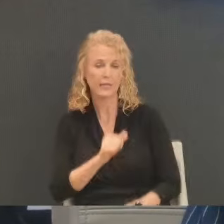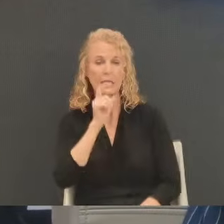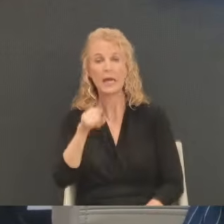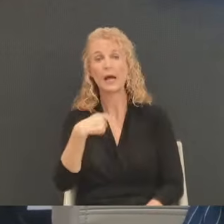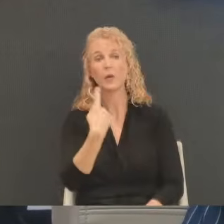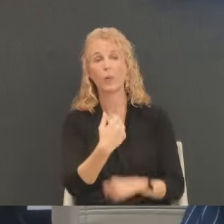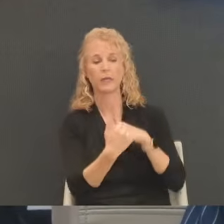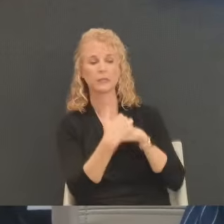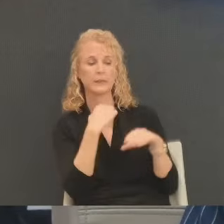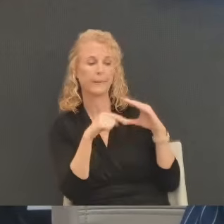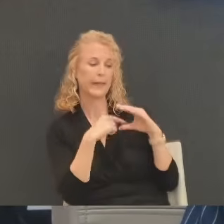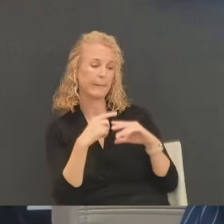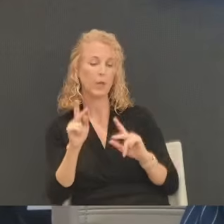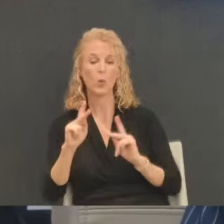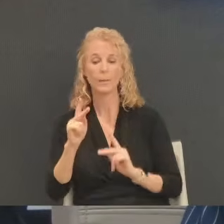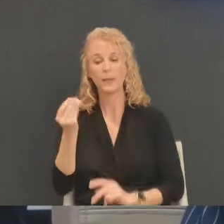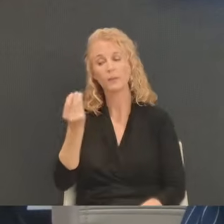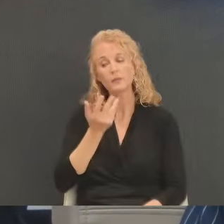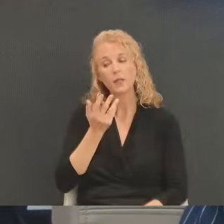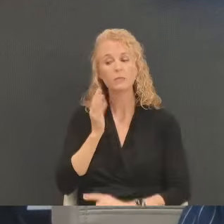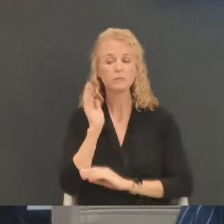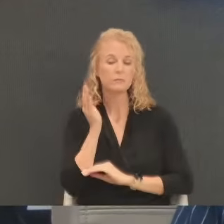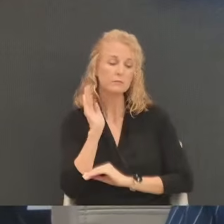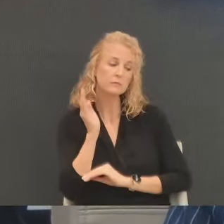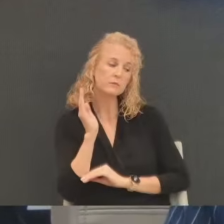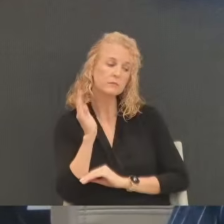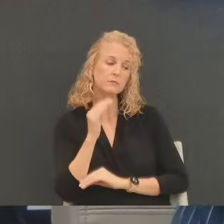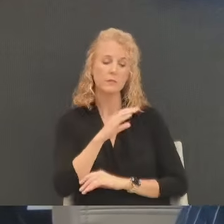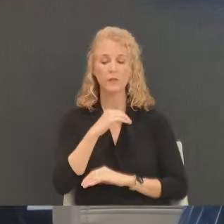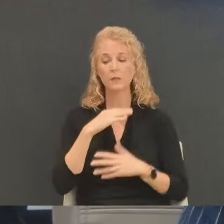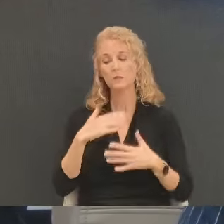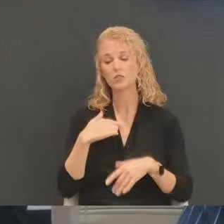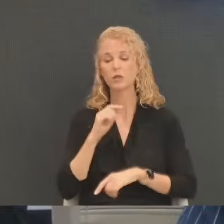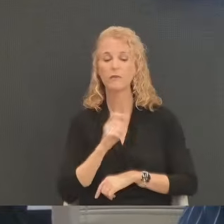what you doing and you whisper and Commissioners. I've asked people ask me, get some people out here